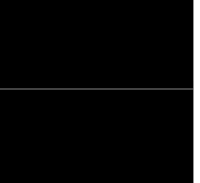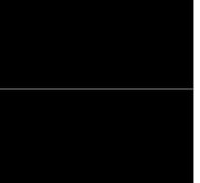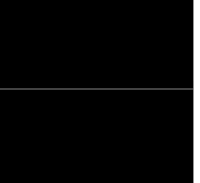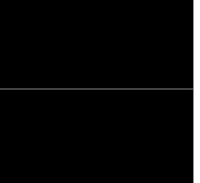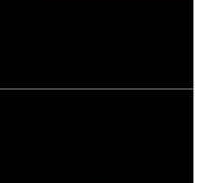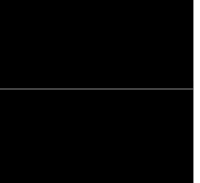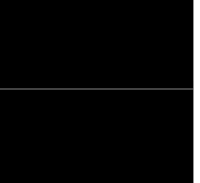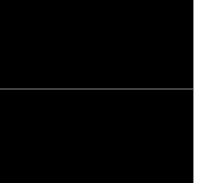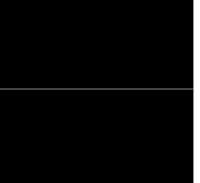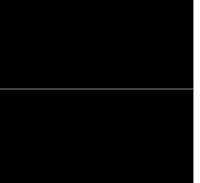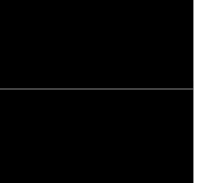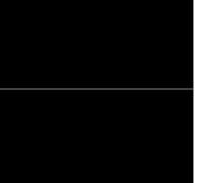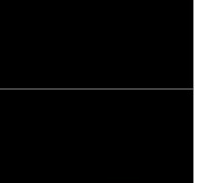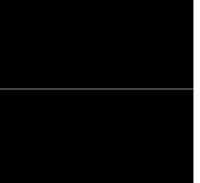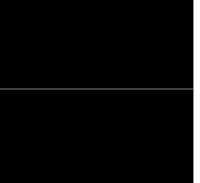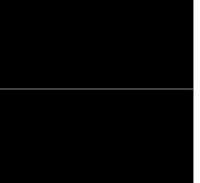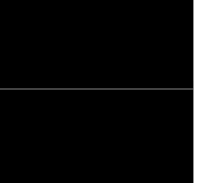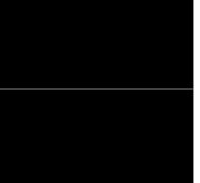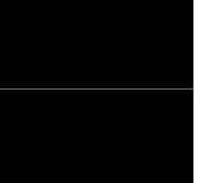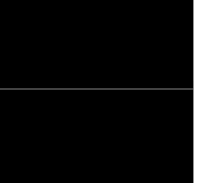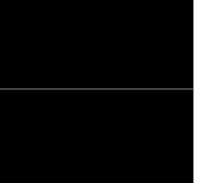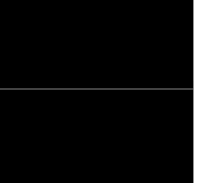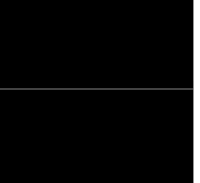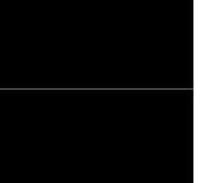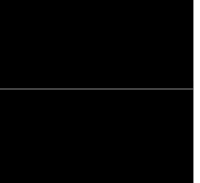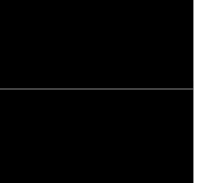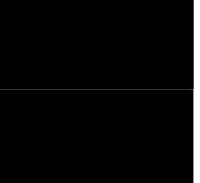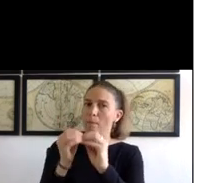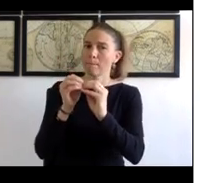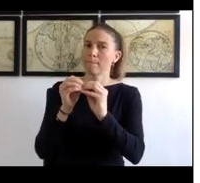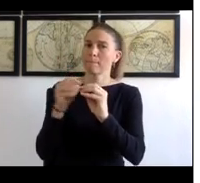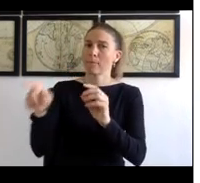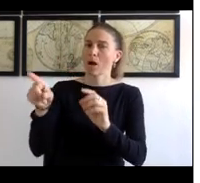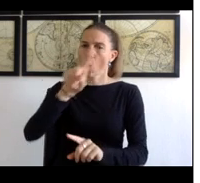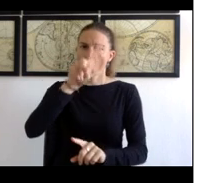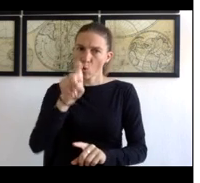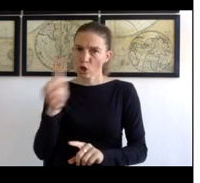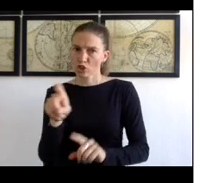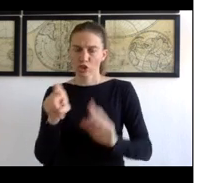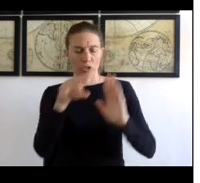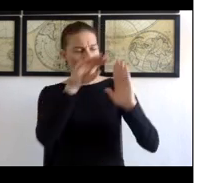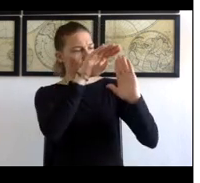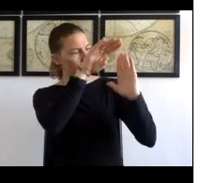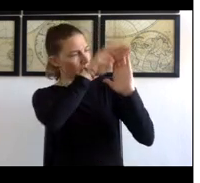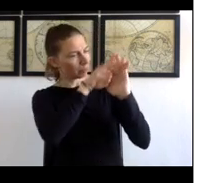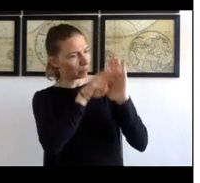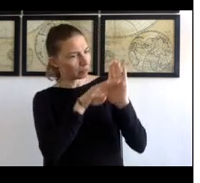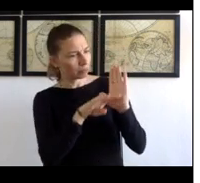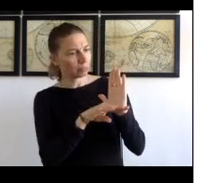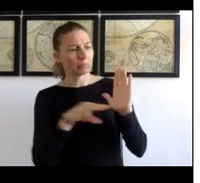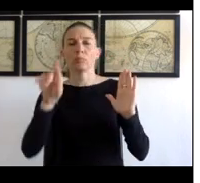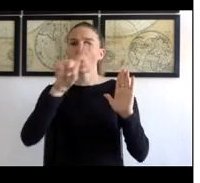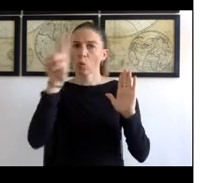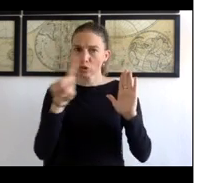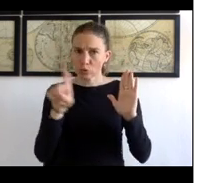to develop an approach and a set of questions that would allow